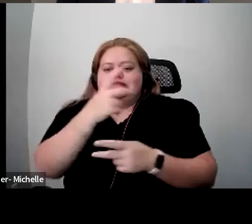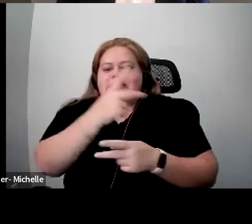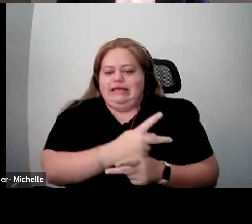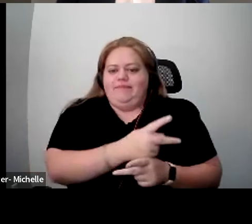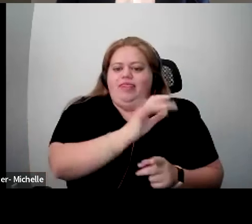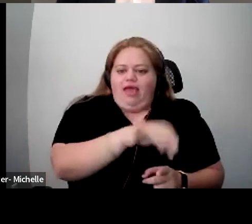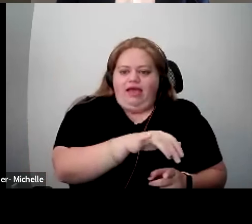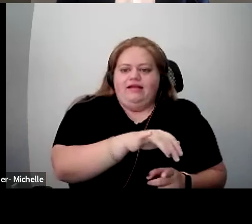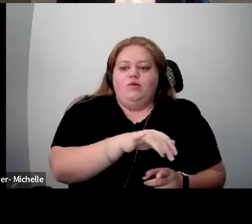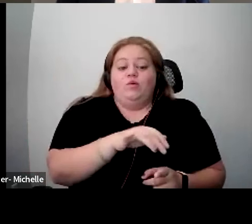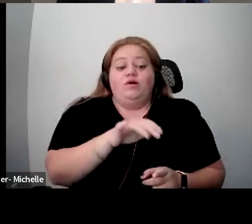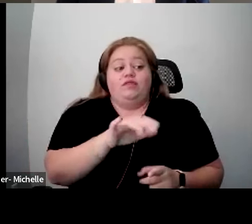this work that already exists.